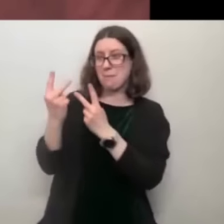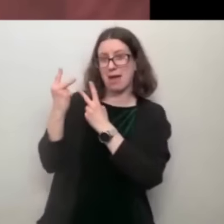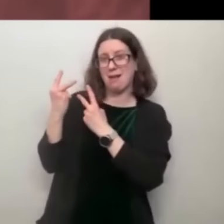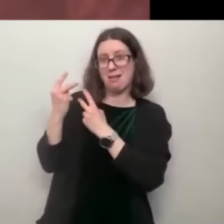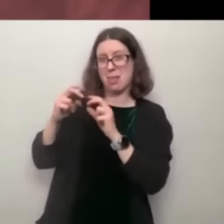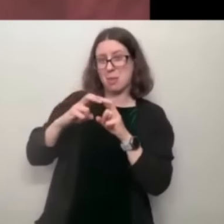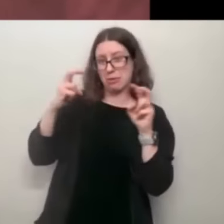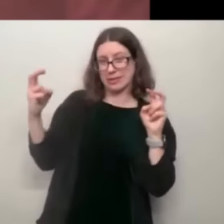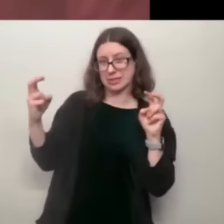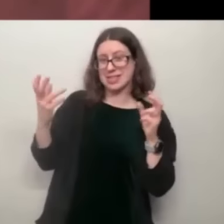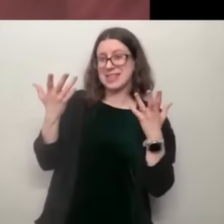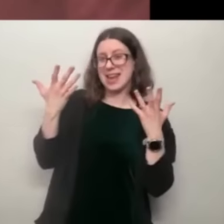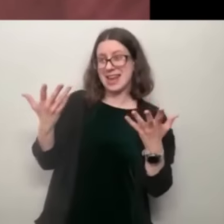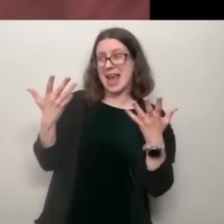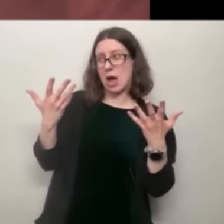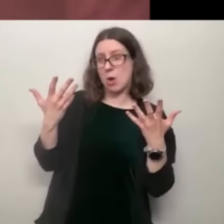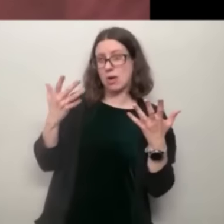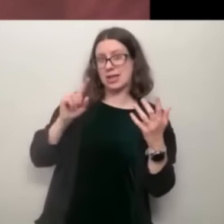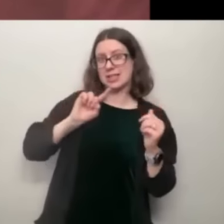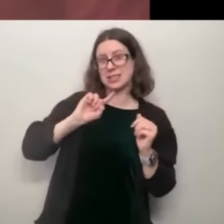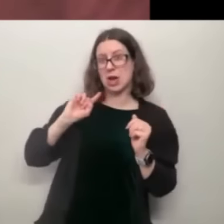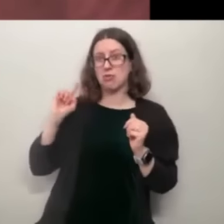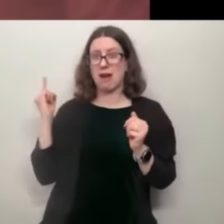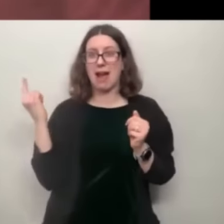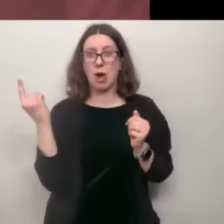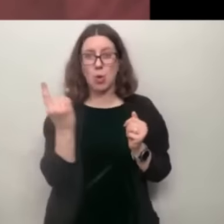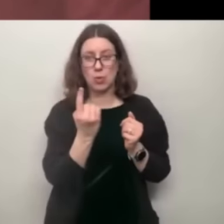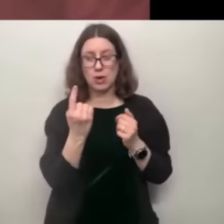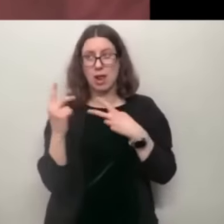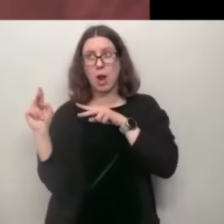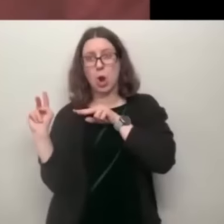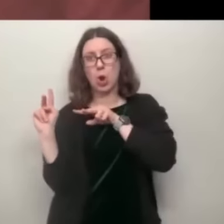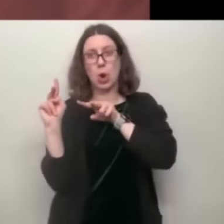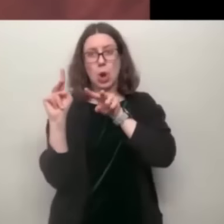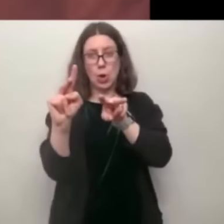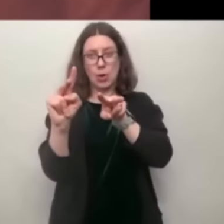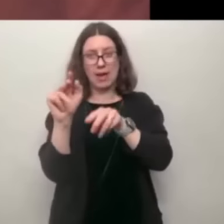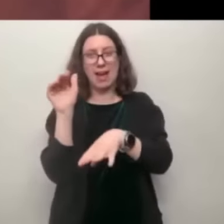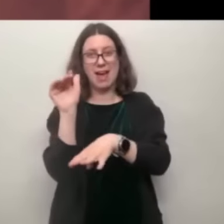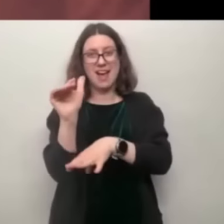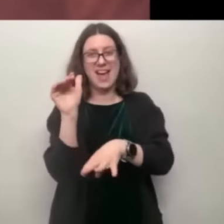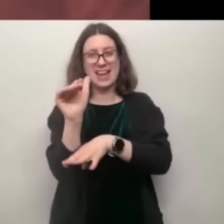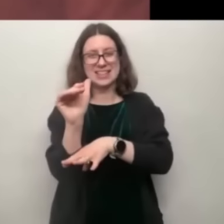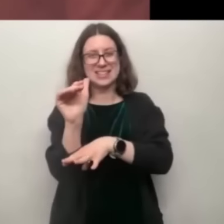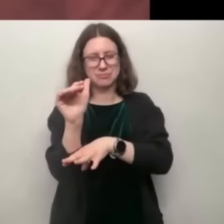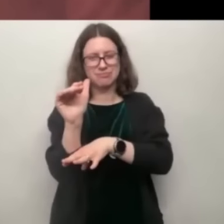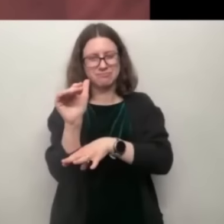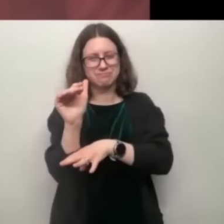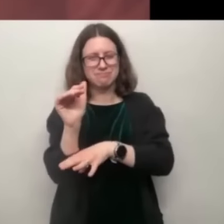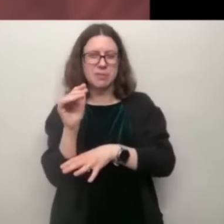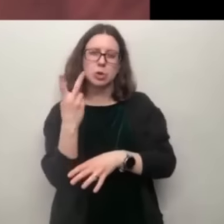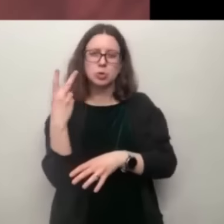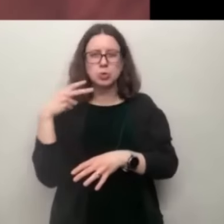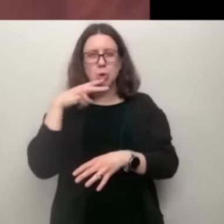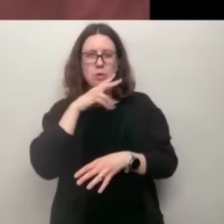and look in the opposite direction this time into the future, looking forward 250 years from the date